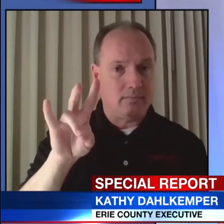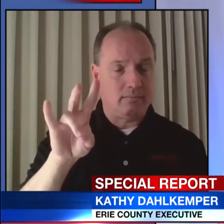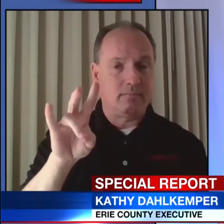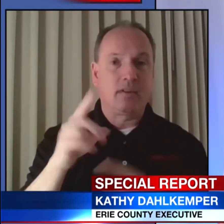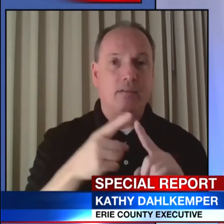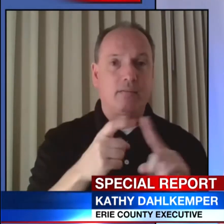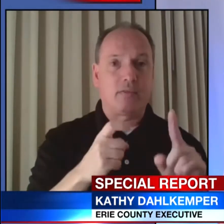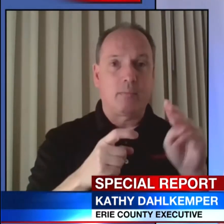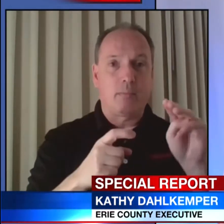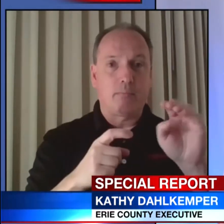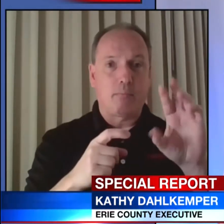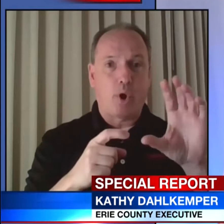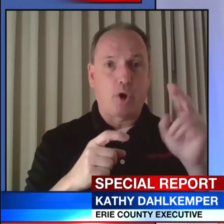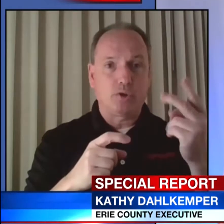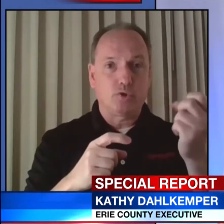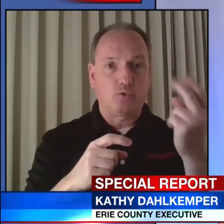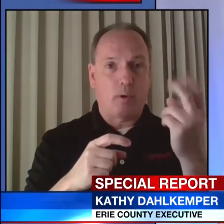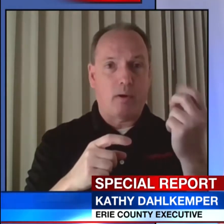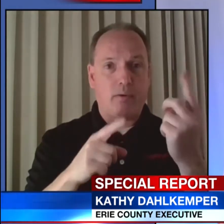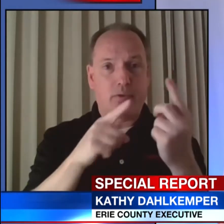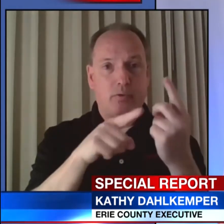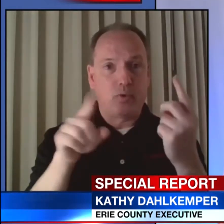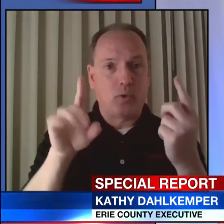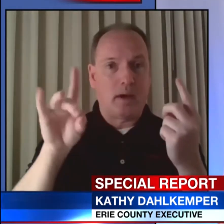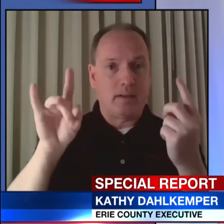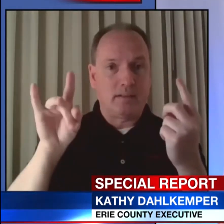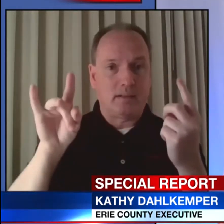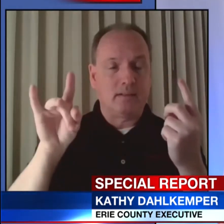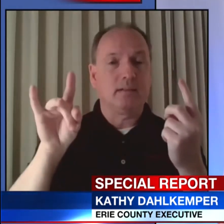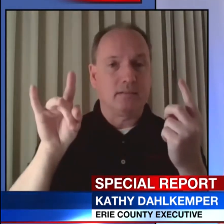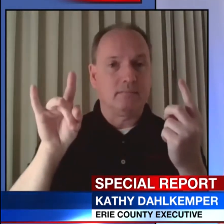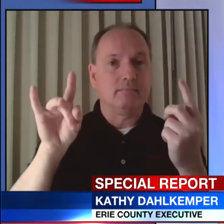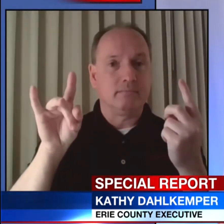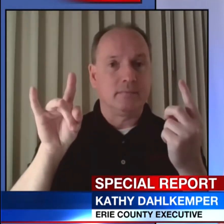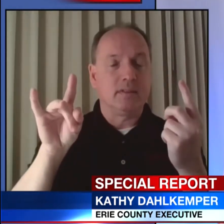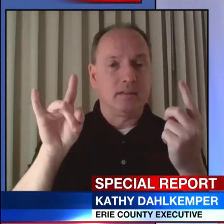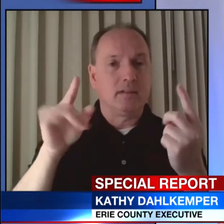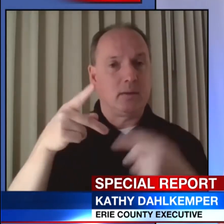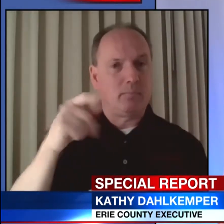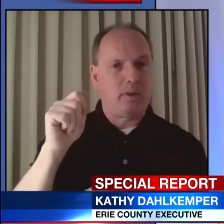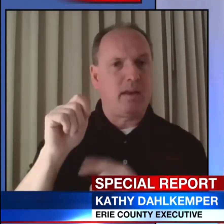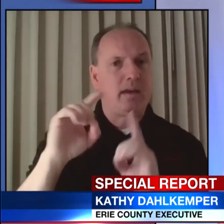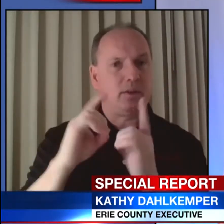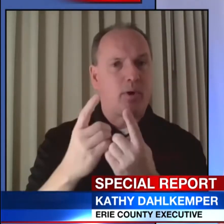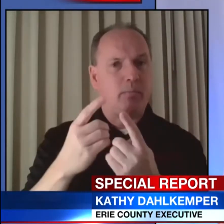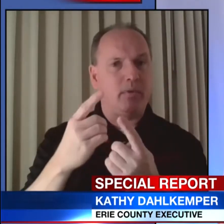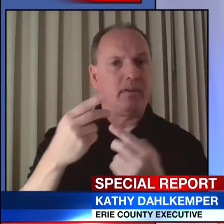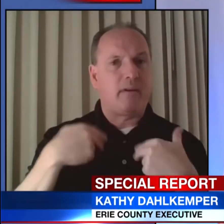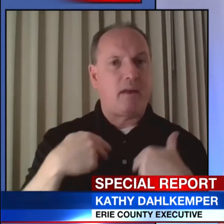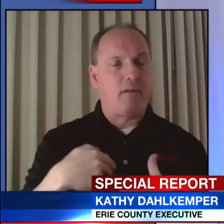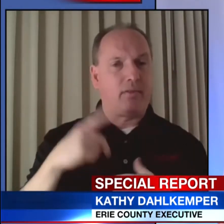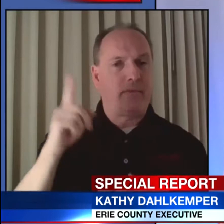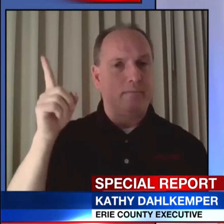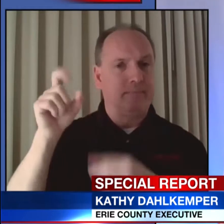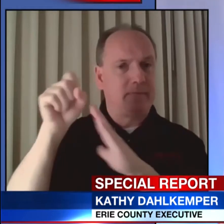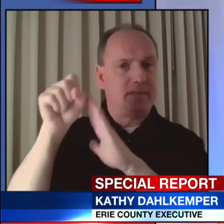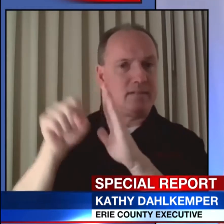ERIE COUNTY WAS 5.7 PERCENT. FROM MARCH 12 THROUGH 18. ACCORDING TO THE PENNSYLVANIA DEPARTMENT OF HEALTH.